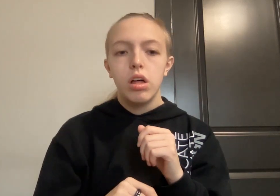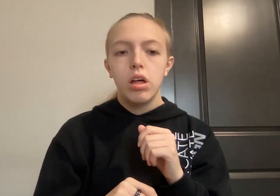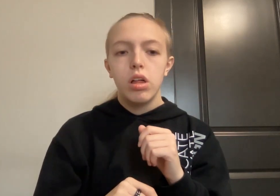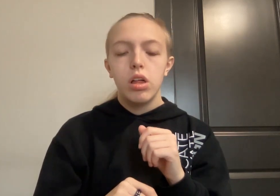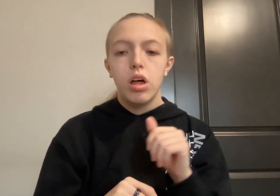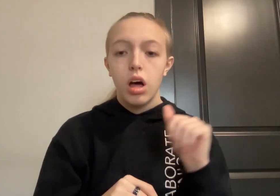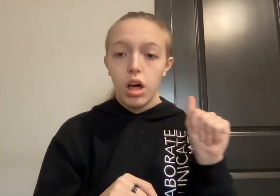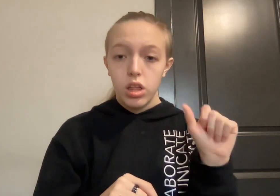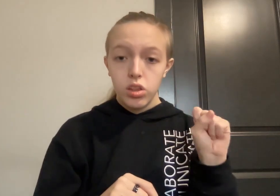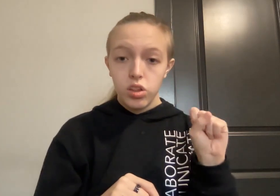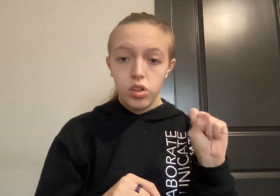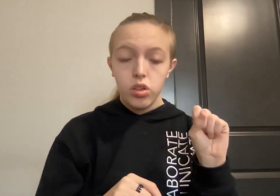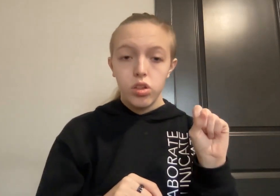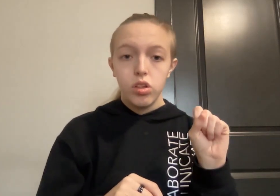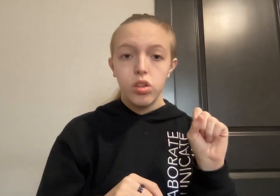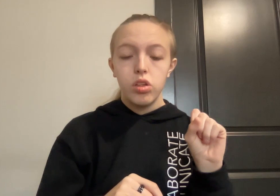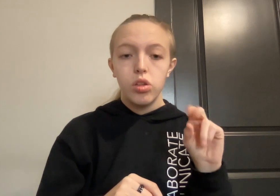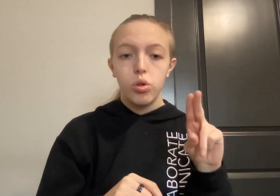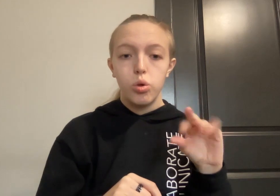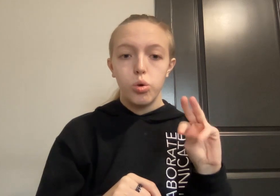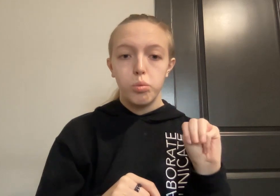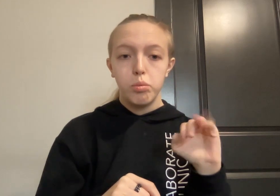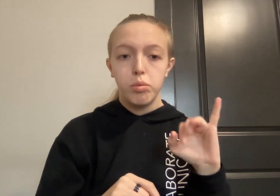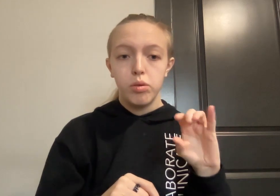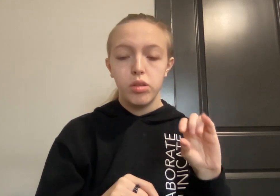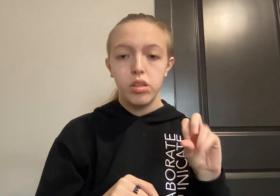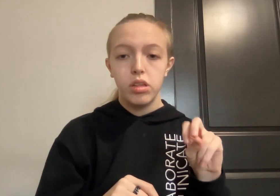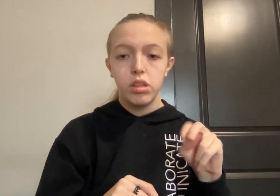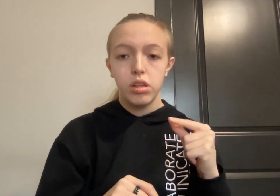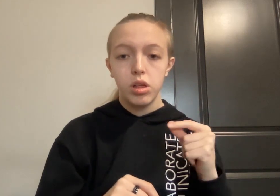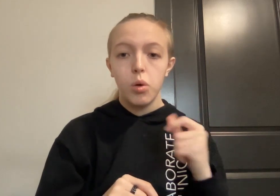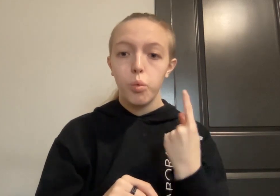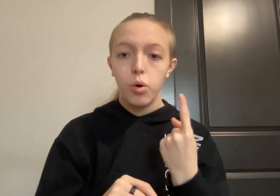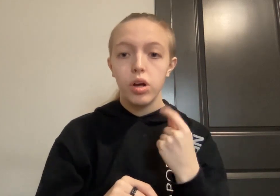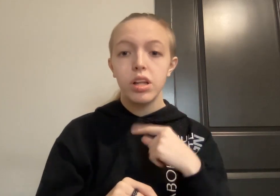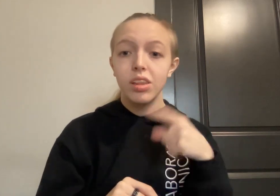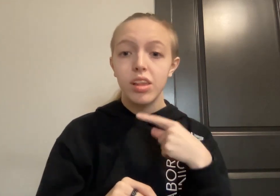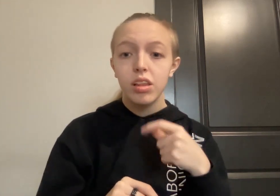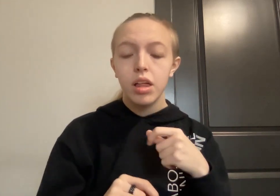Assuming one is hearing, it may come off as